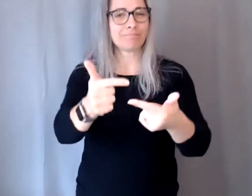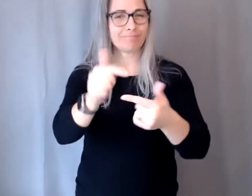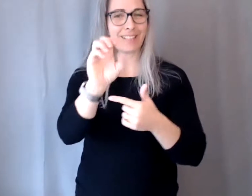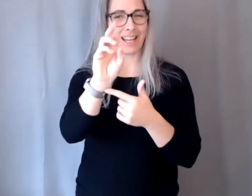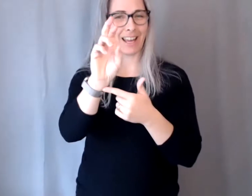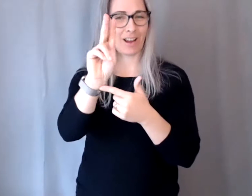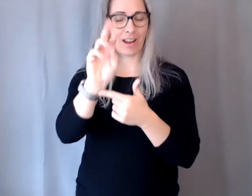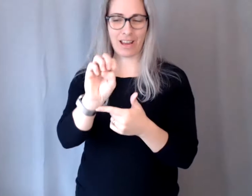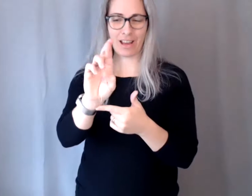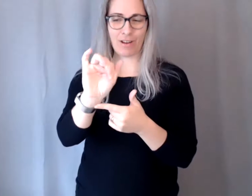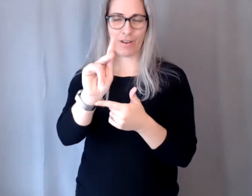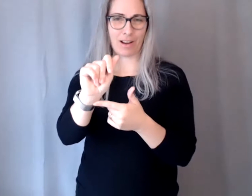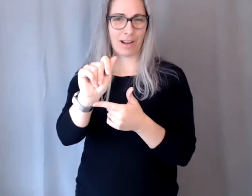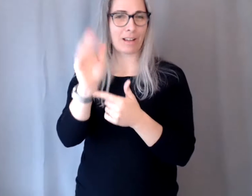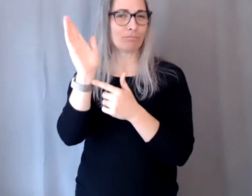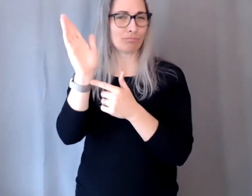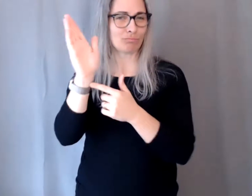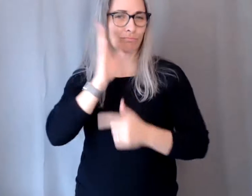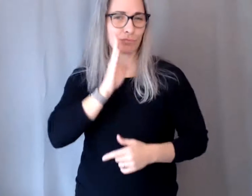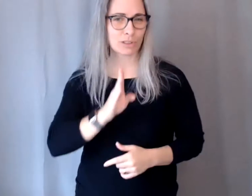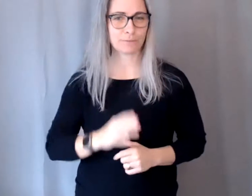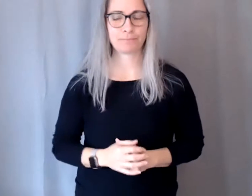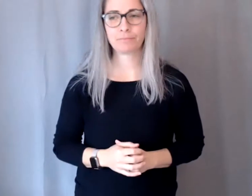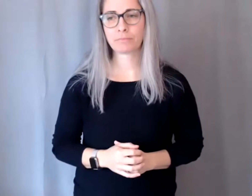presentation I will be speaking about i don't